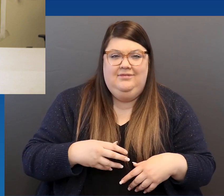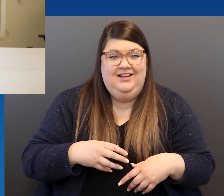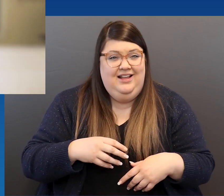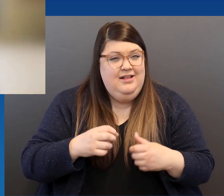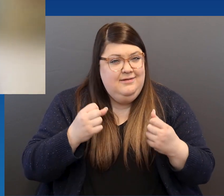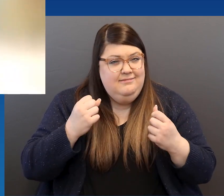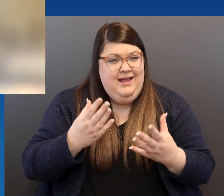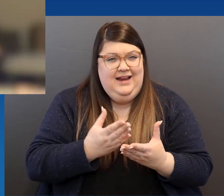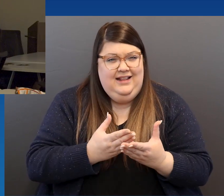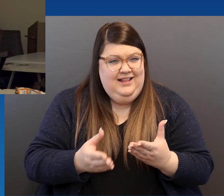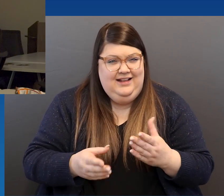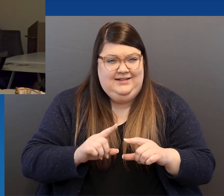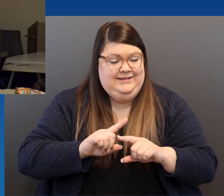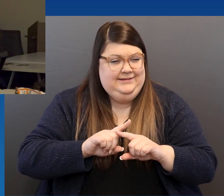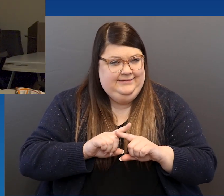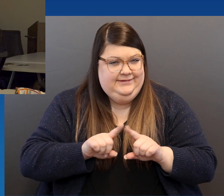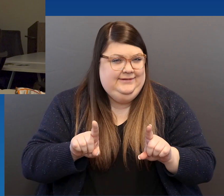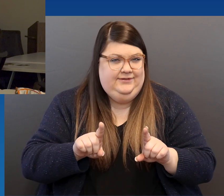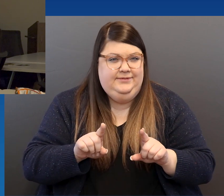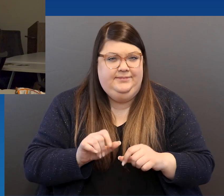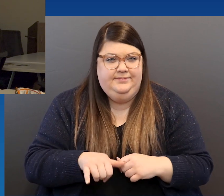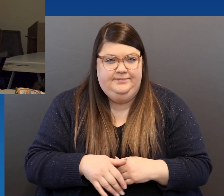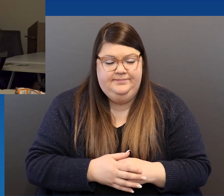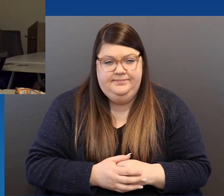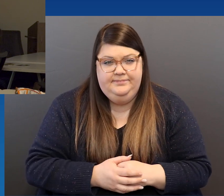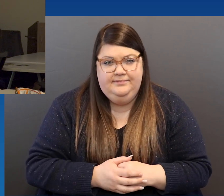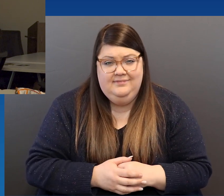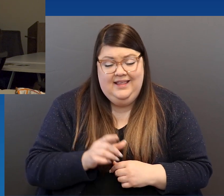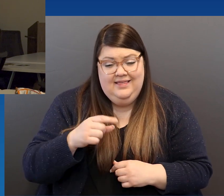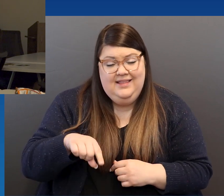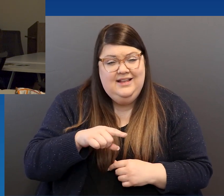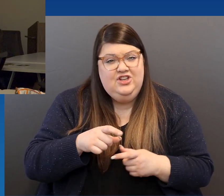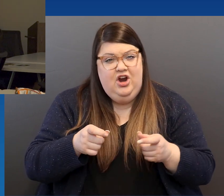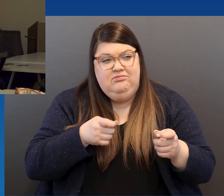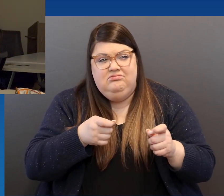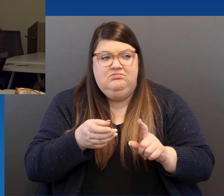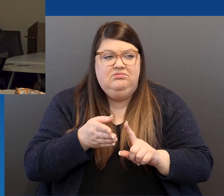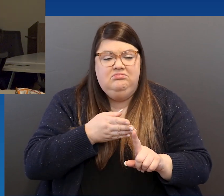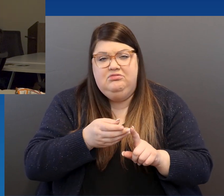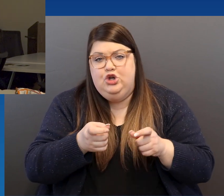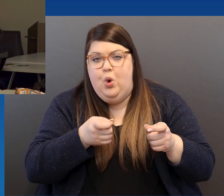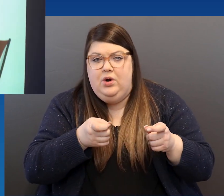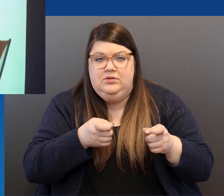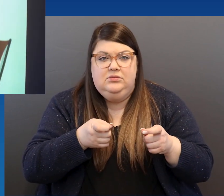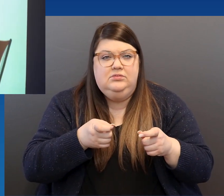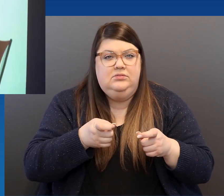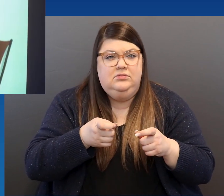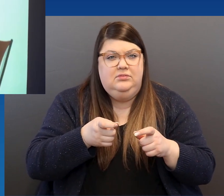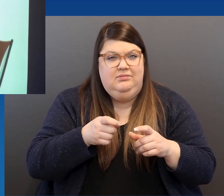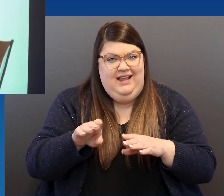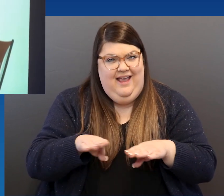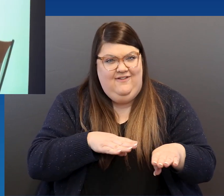apart from that. These are coercive, controlling behaviors and not a whole lot of physicalness to these things.